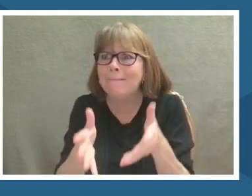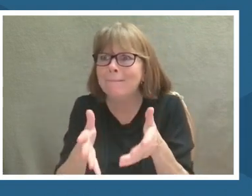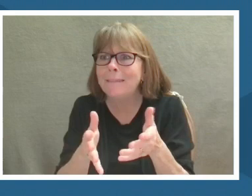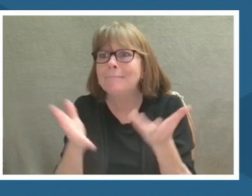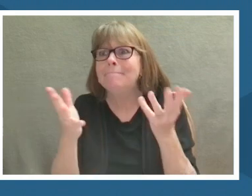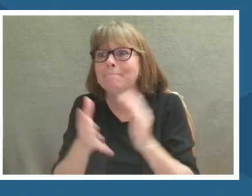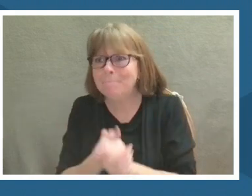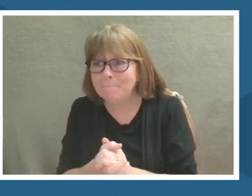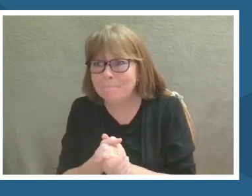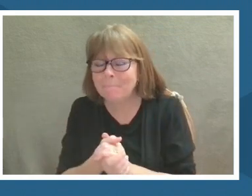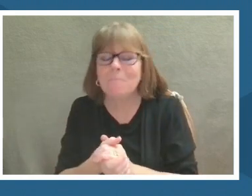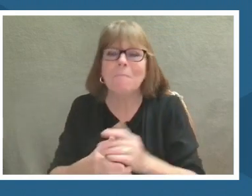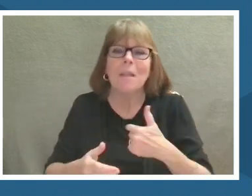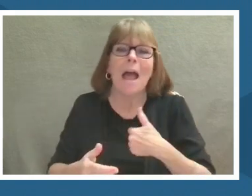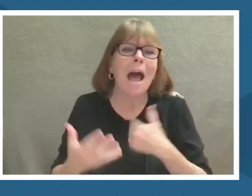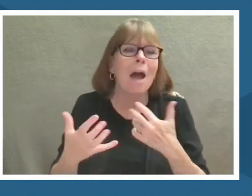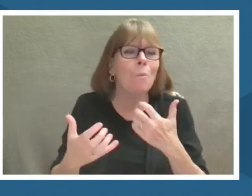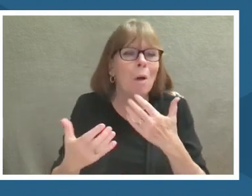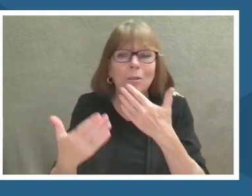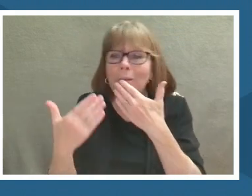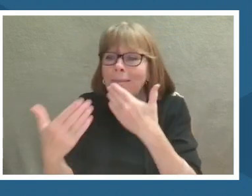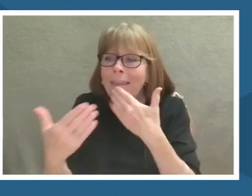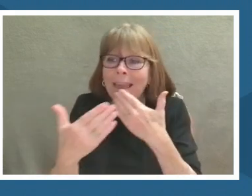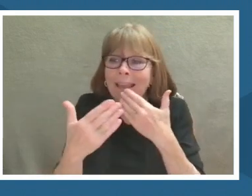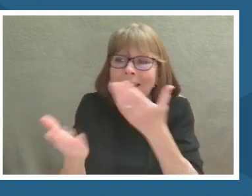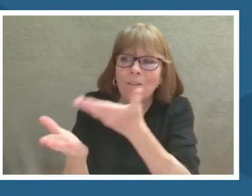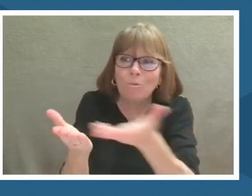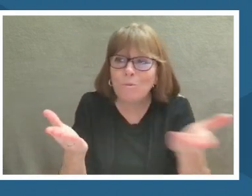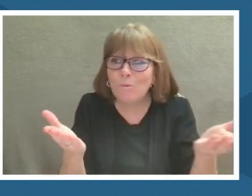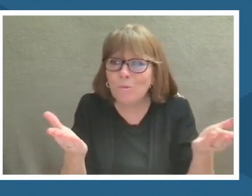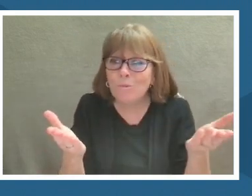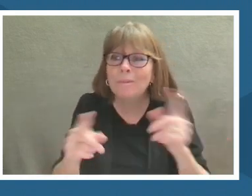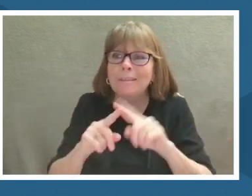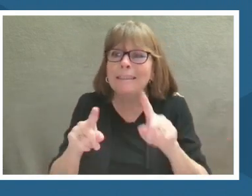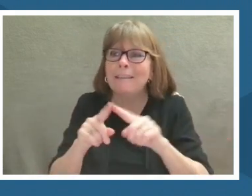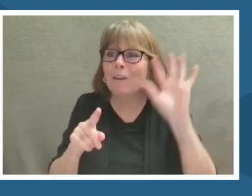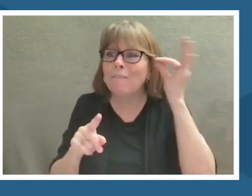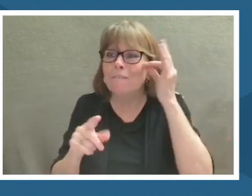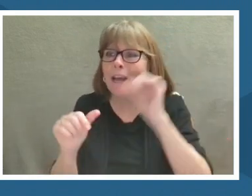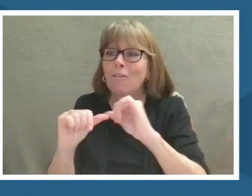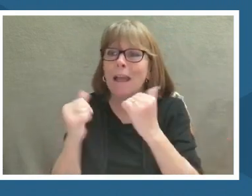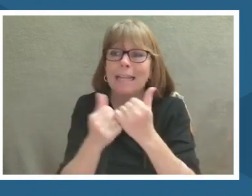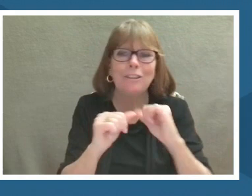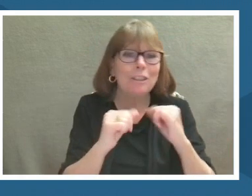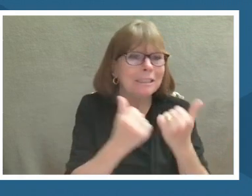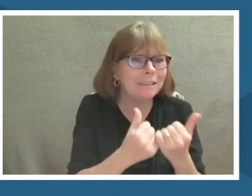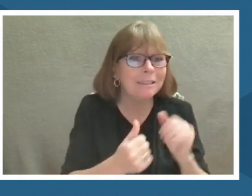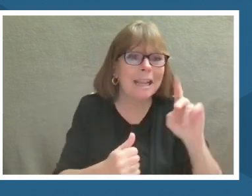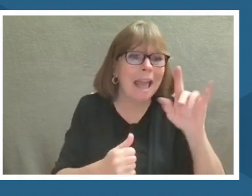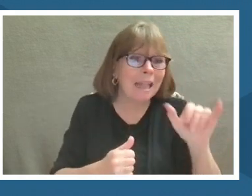personally thank you to my colleagues across the federal agencies as well as